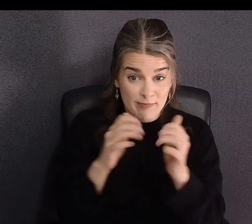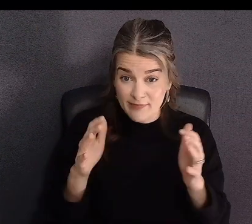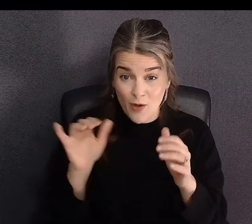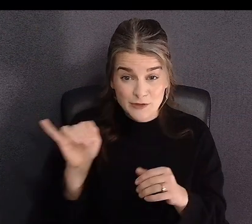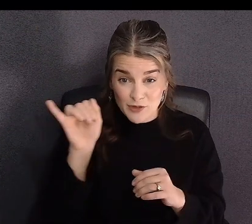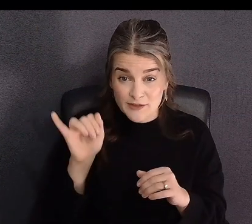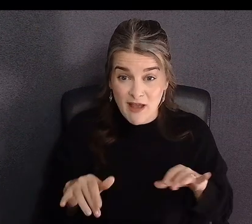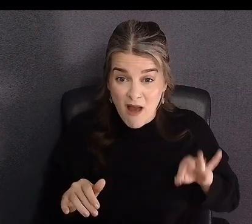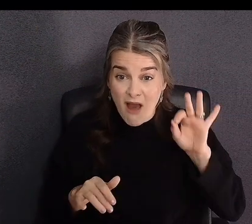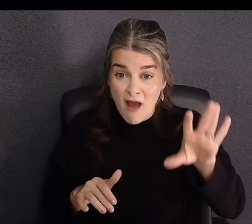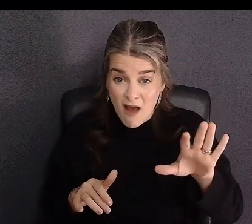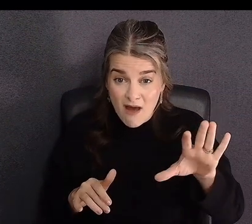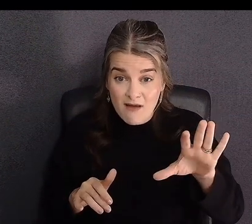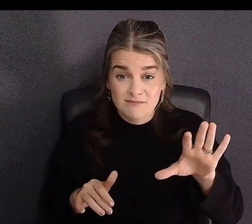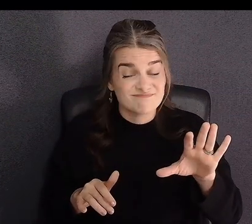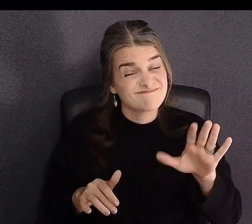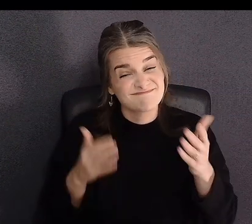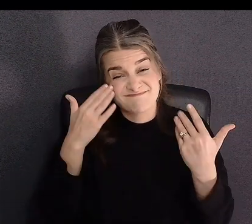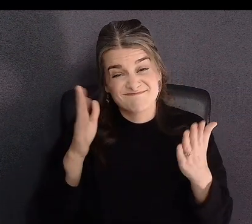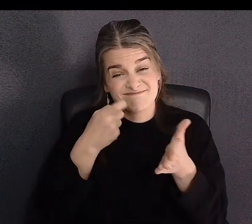But if you need a communication device,